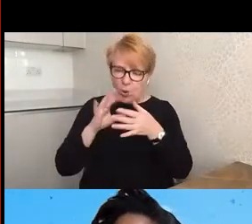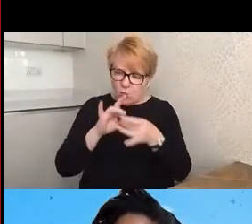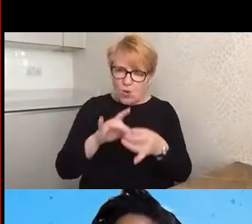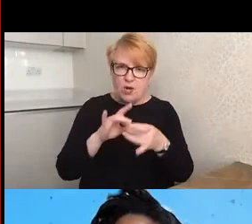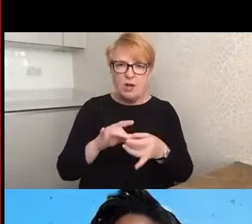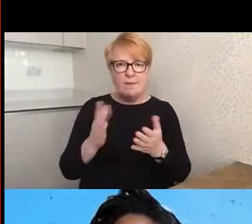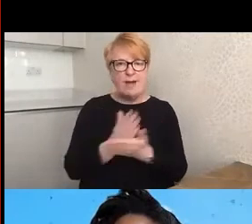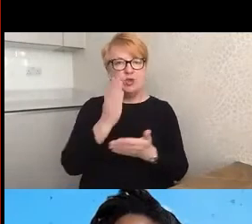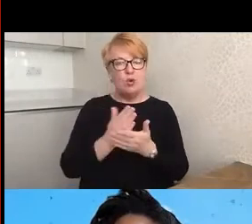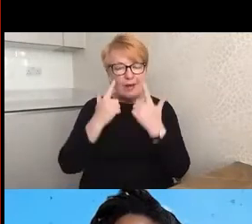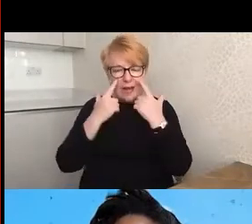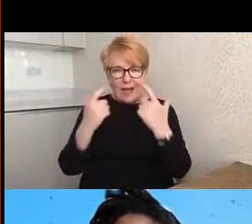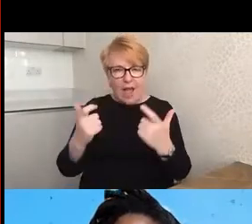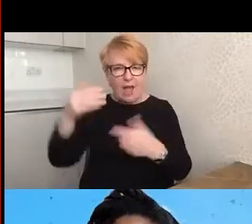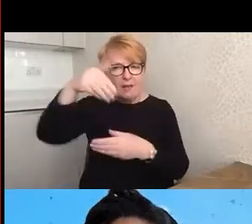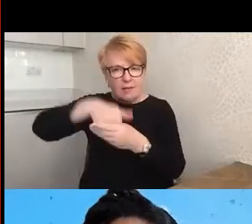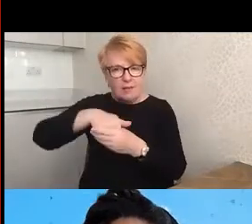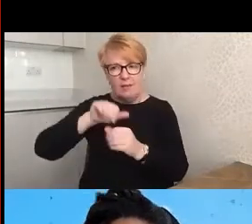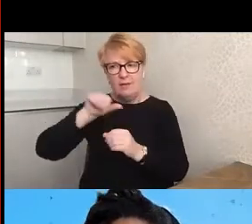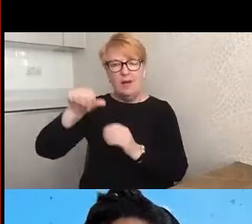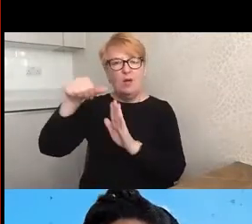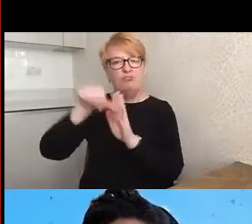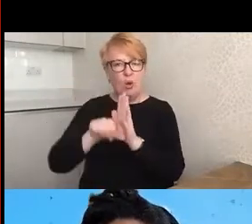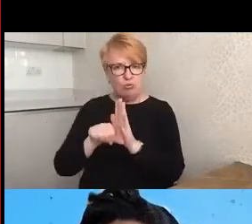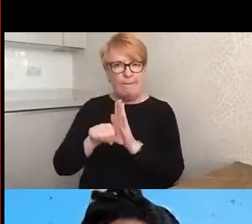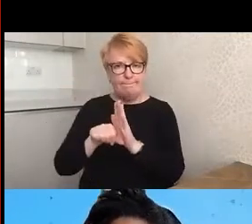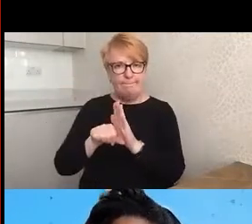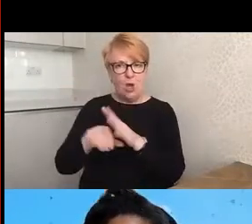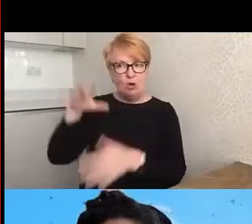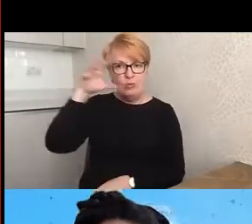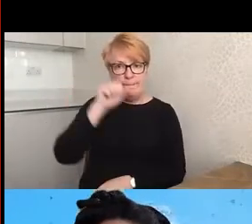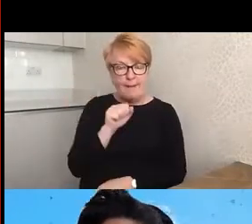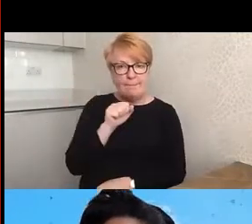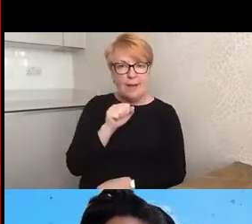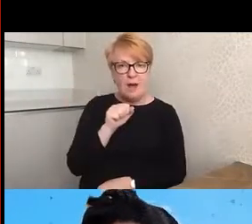And just always remembering that people can't engage in art if they are hungry,